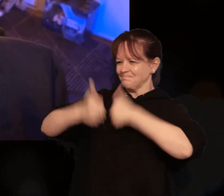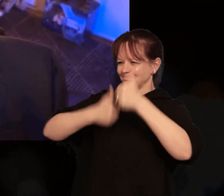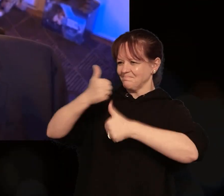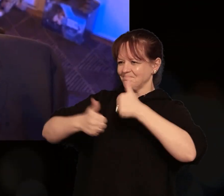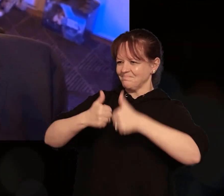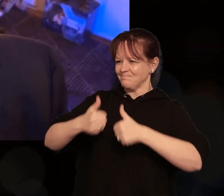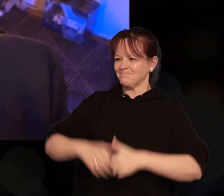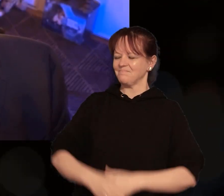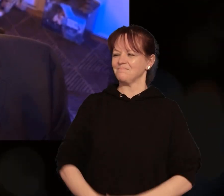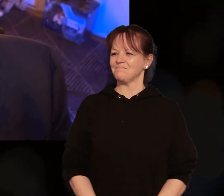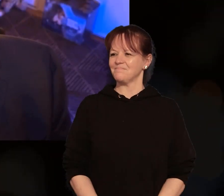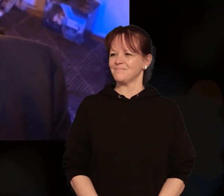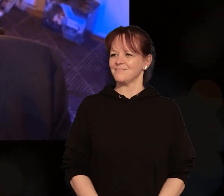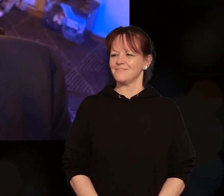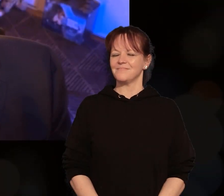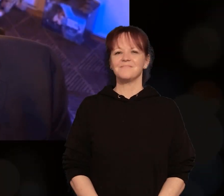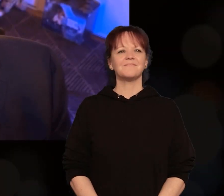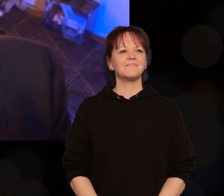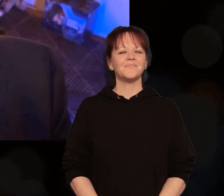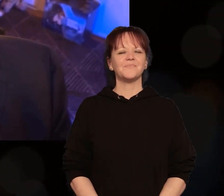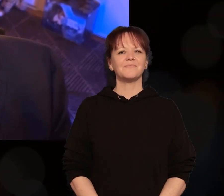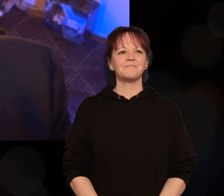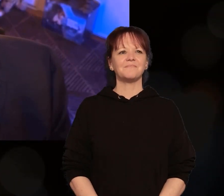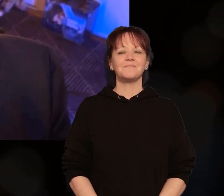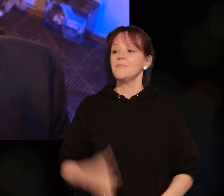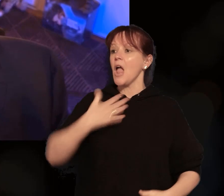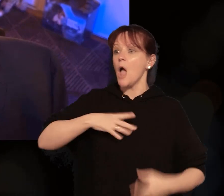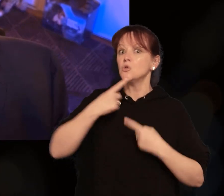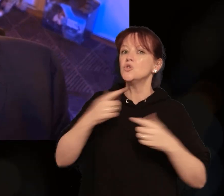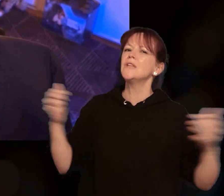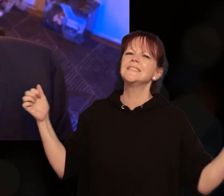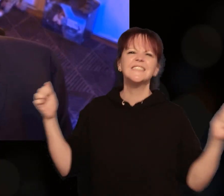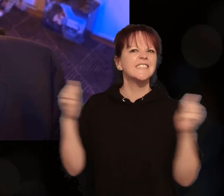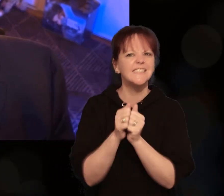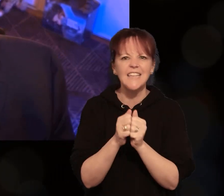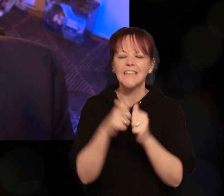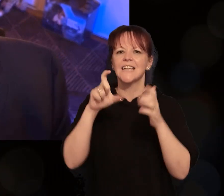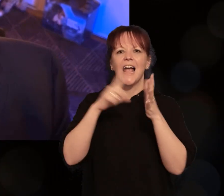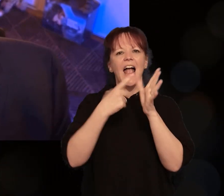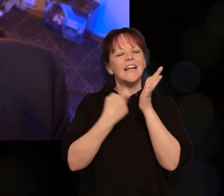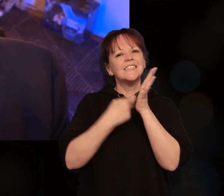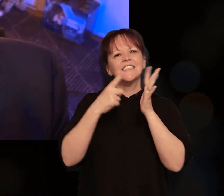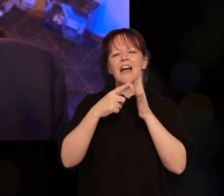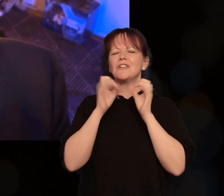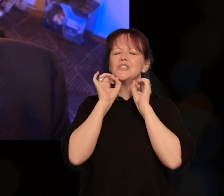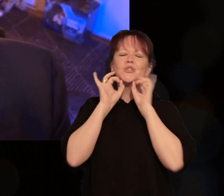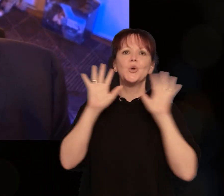All I can say in addition to that is just to confirm that yes, Cari is indeed a superstar.